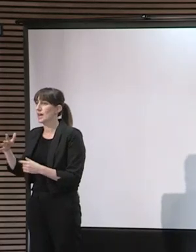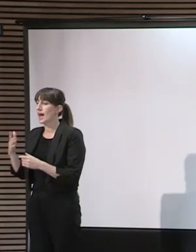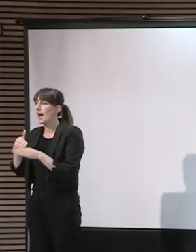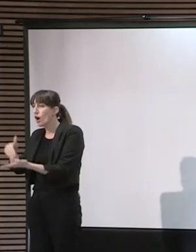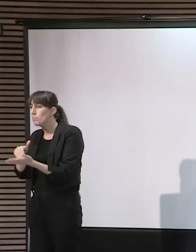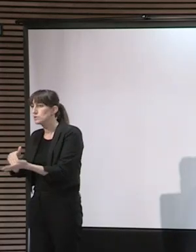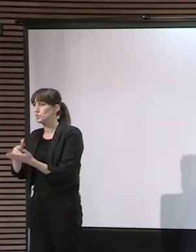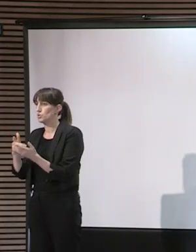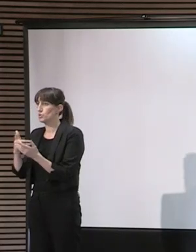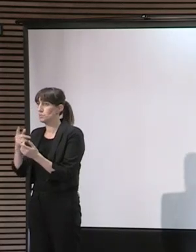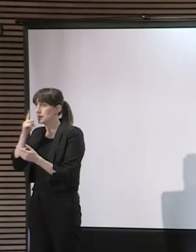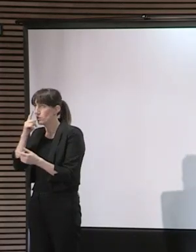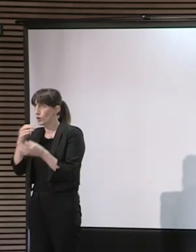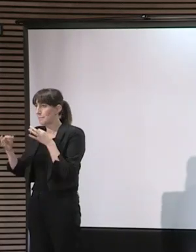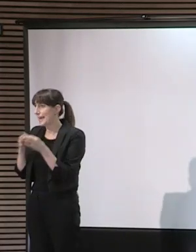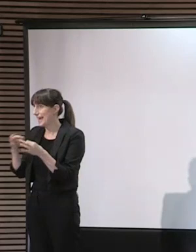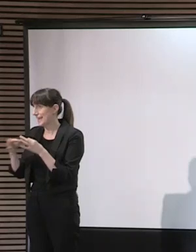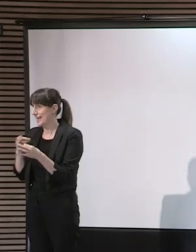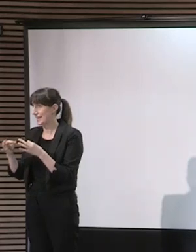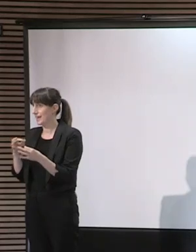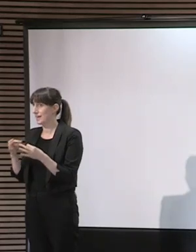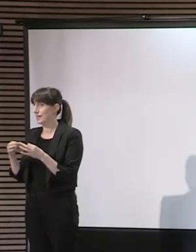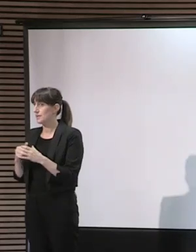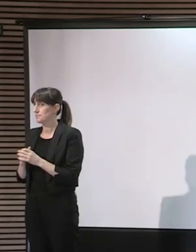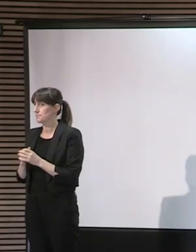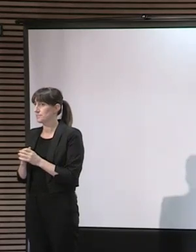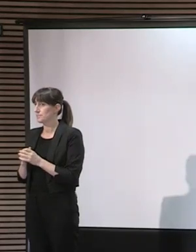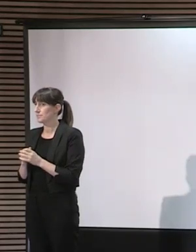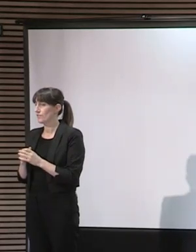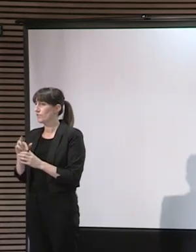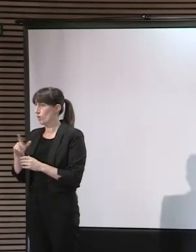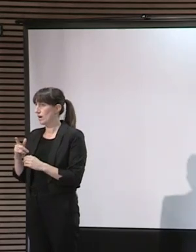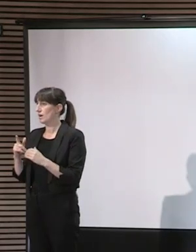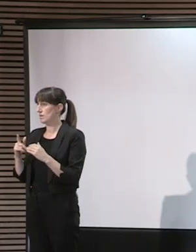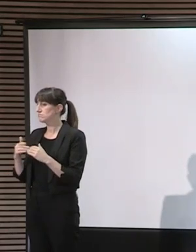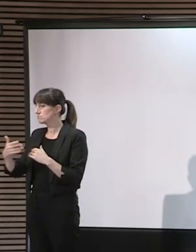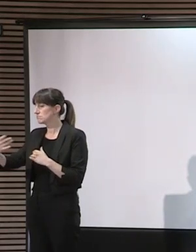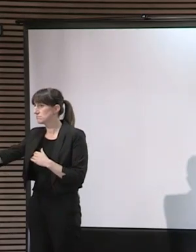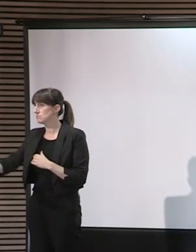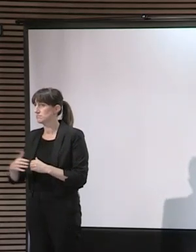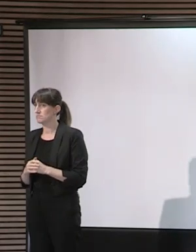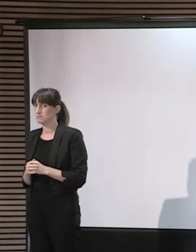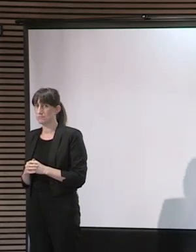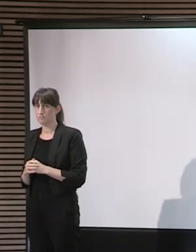signalling today. I hope that does give that level of certainty for plan, as much as we're able to for those who